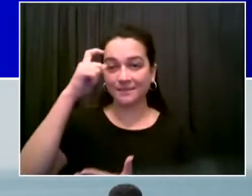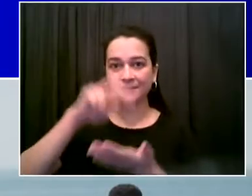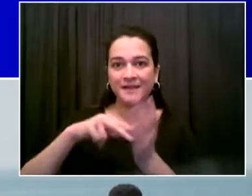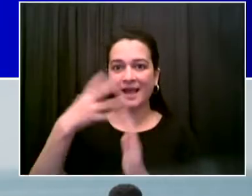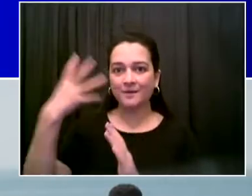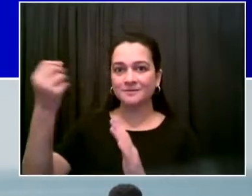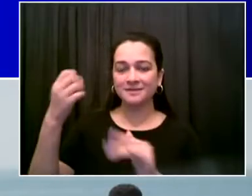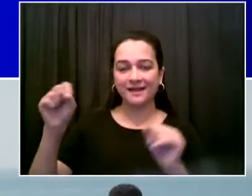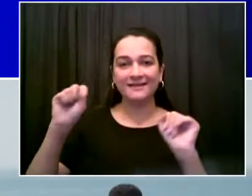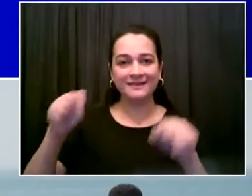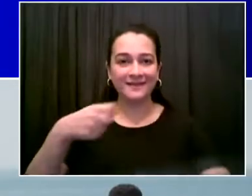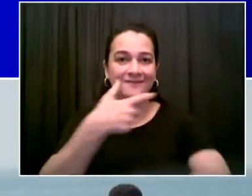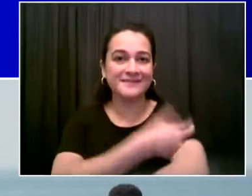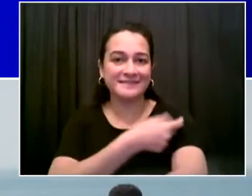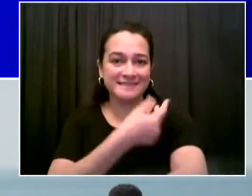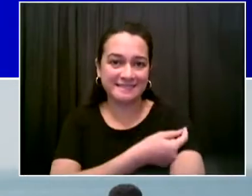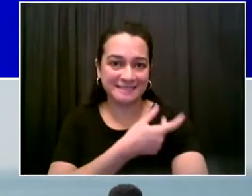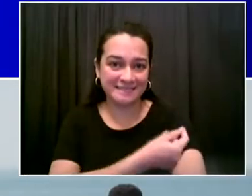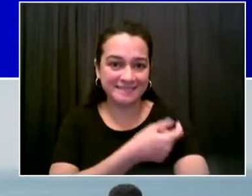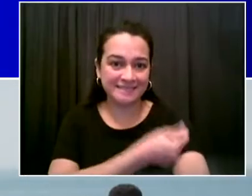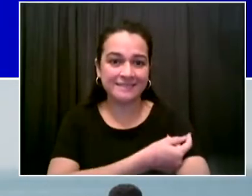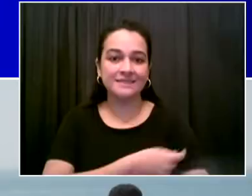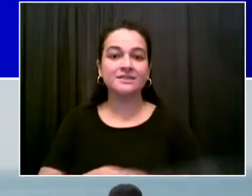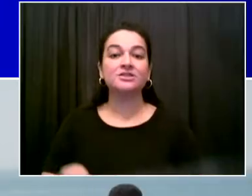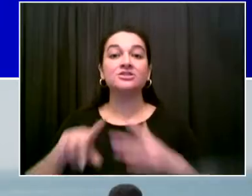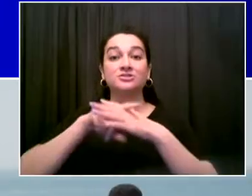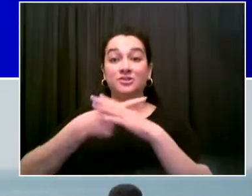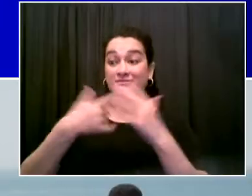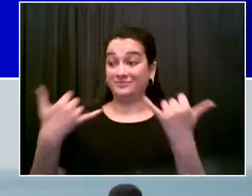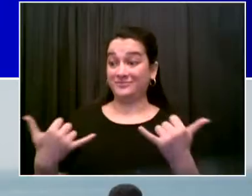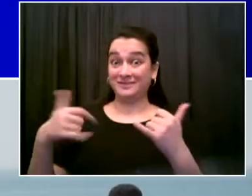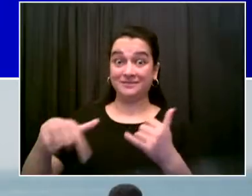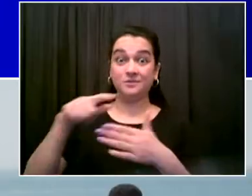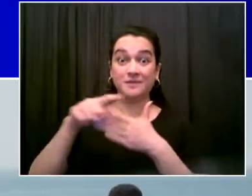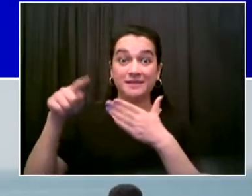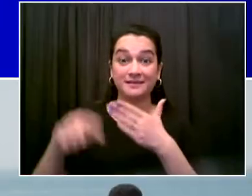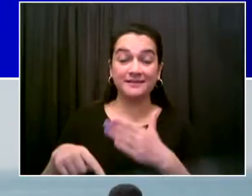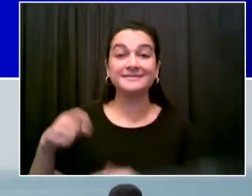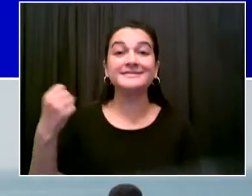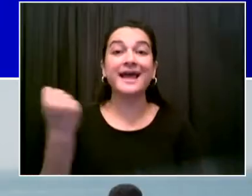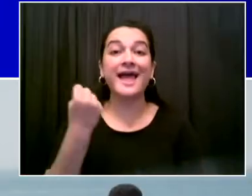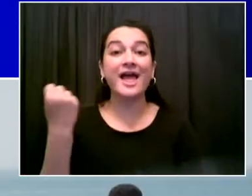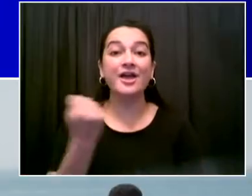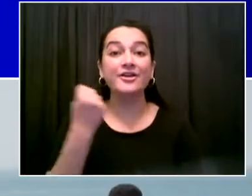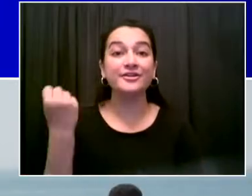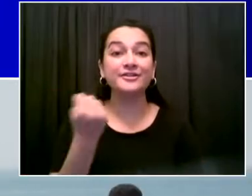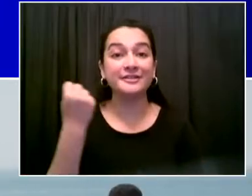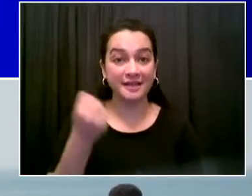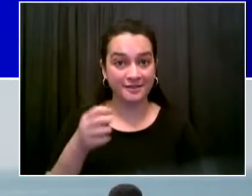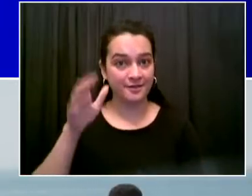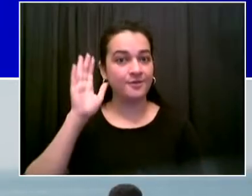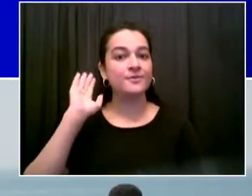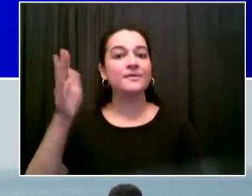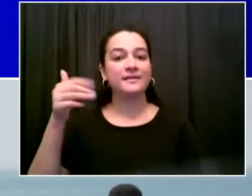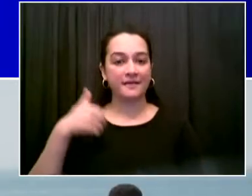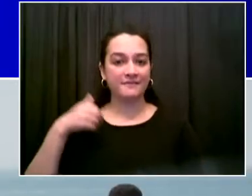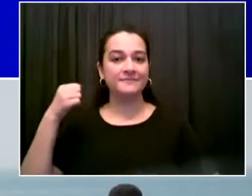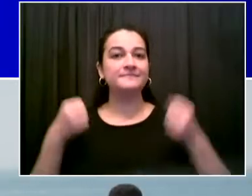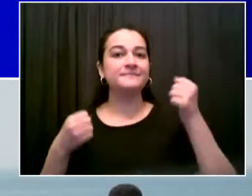YORK CITY. IT WILL BE EXTRAORDINARY AND IT BEGINS THIS SATURDAY WITH OUR BEACHES REOPENING. WERE GOING TO COMBINE THE JOY OF SUMMER AND BEACHES